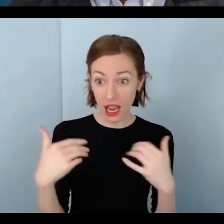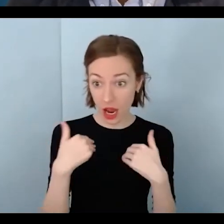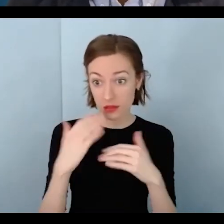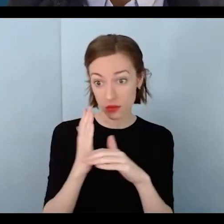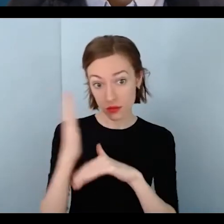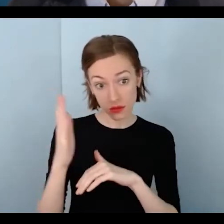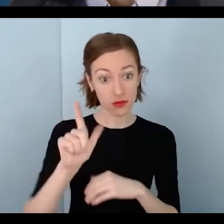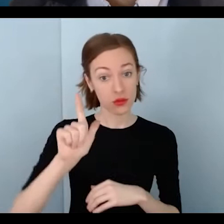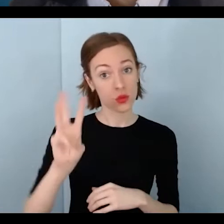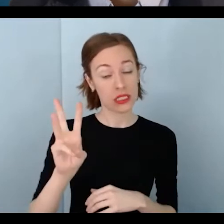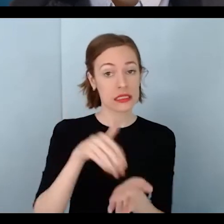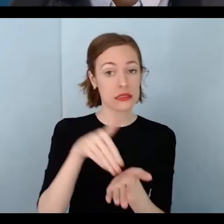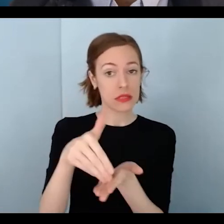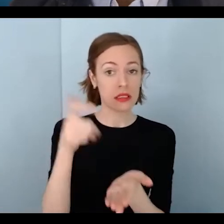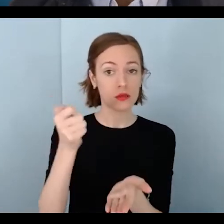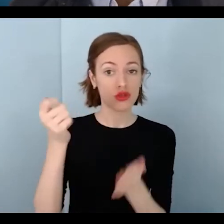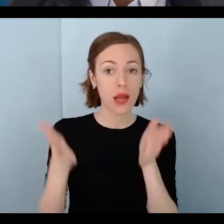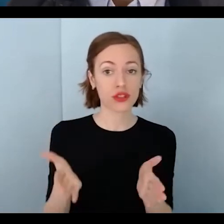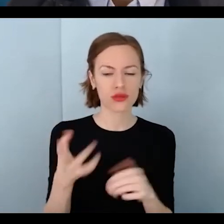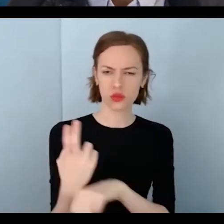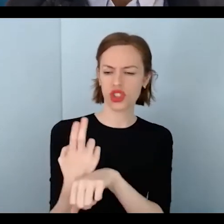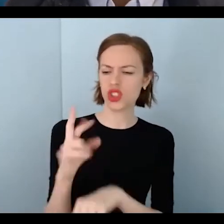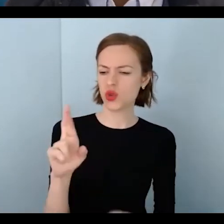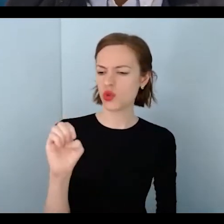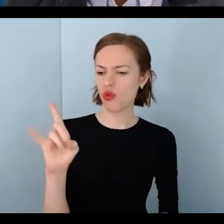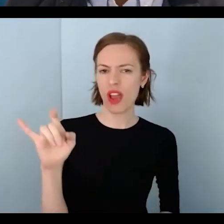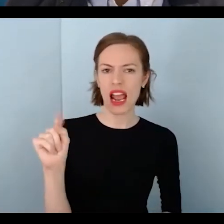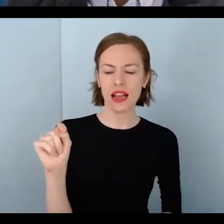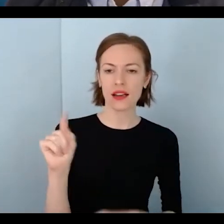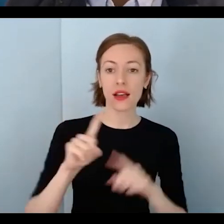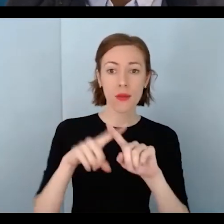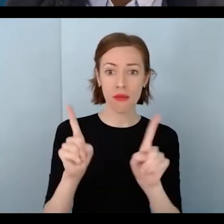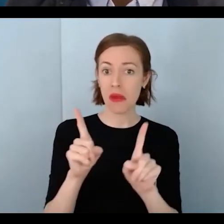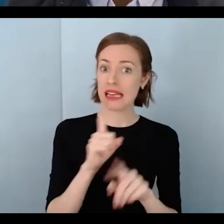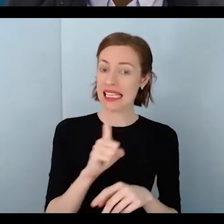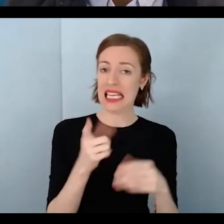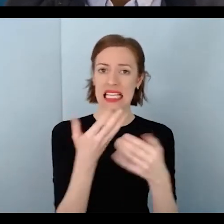This community uses the Reddit platform. But like all subreddit communities is independent from the company.